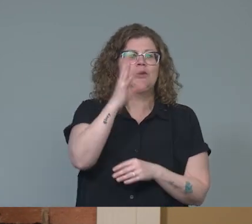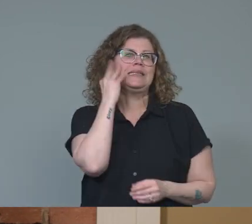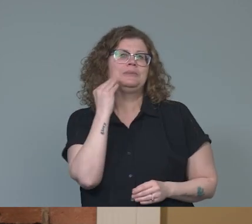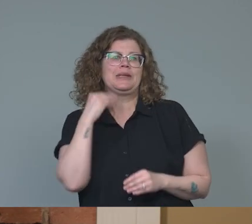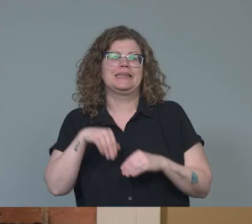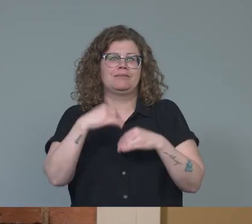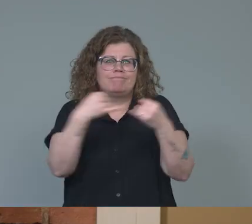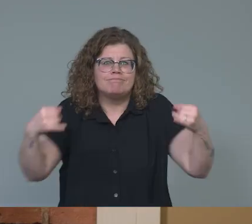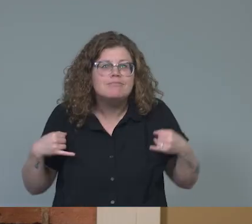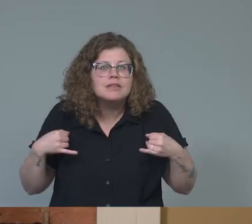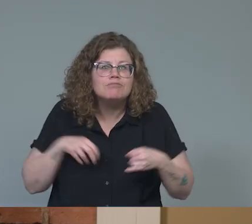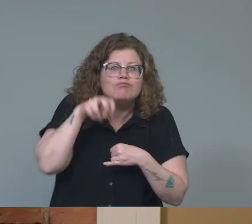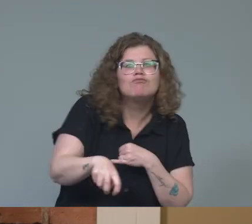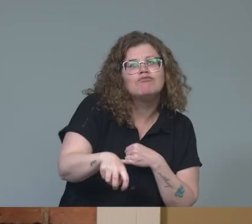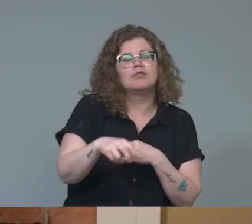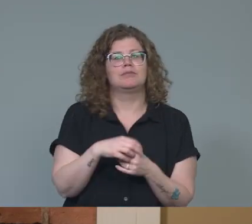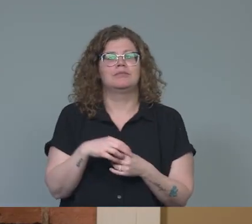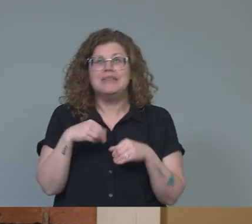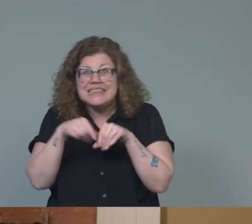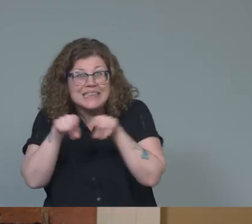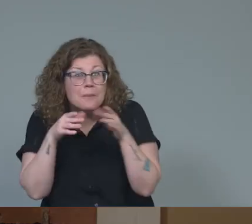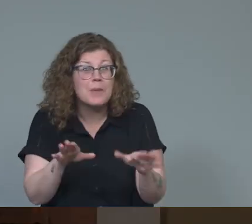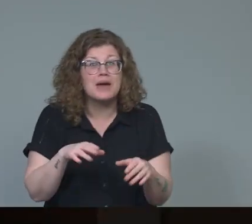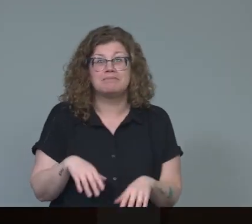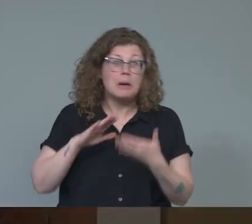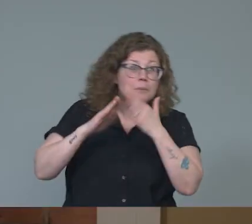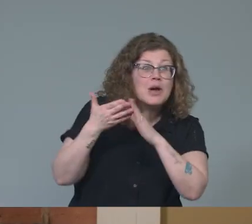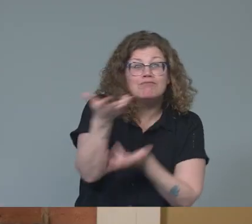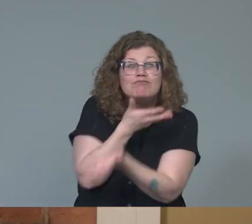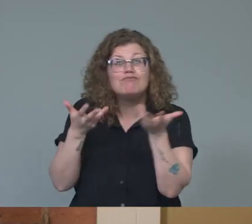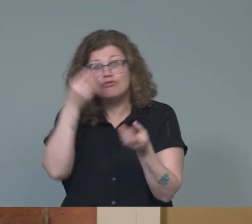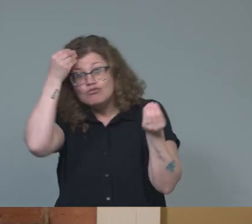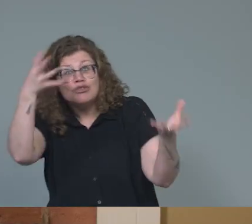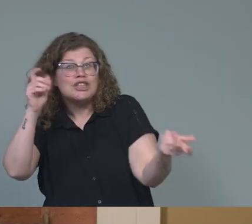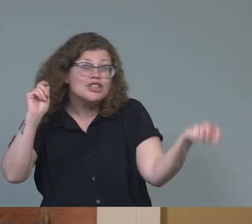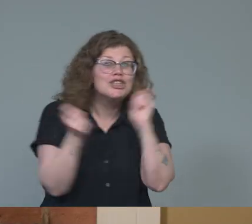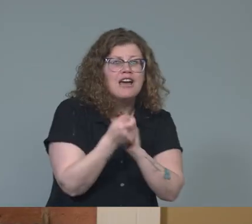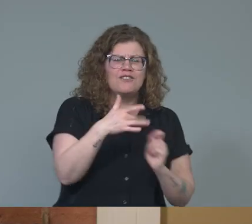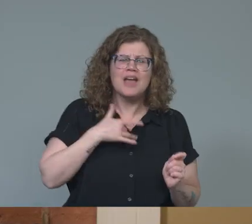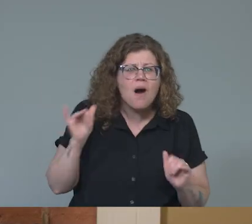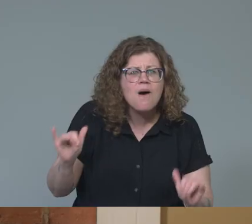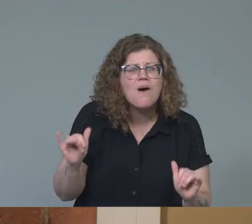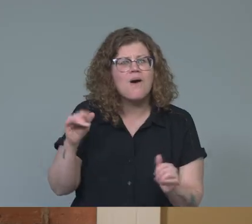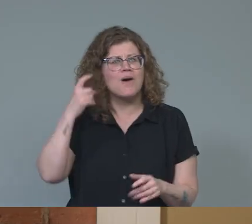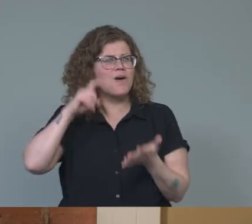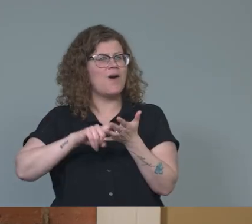of a project based on the needs of that project. What an exciting way to do it. Partnerships and collaborations will always help push you